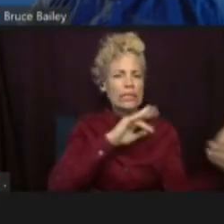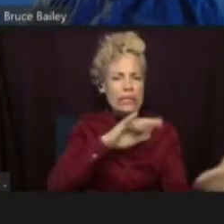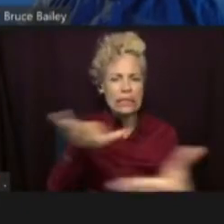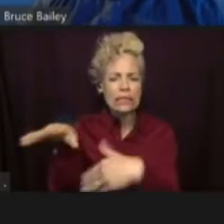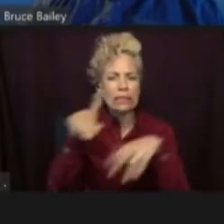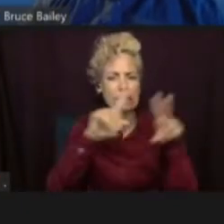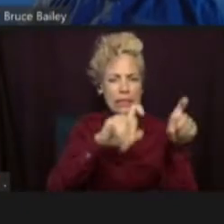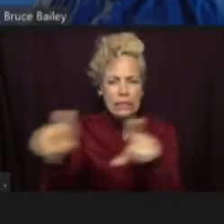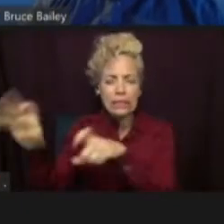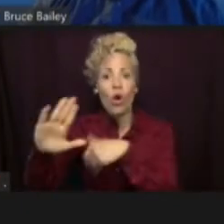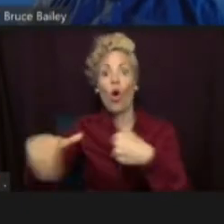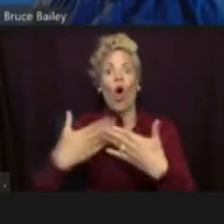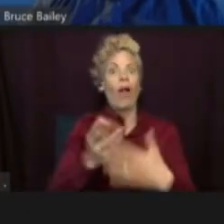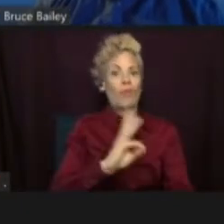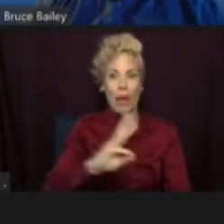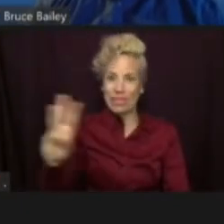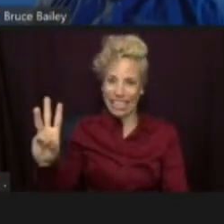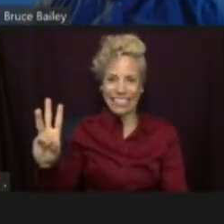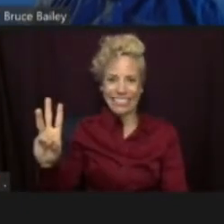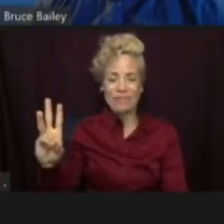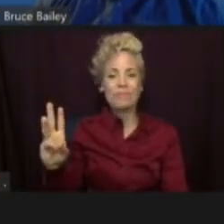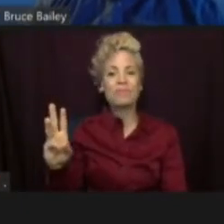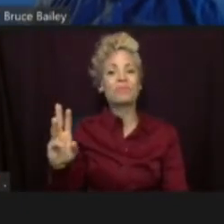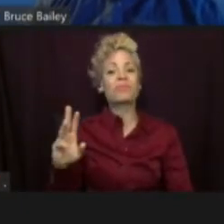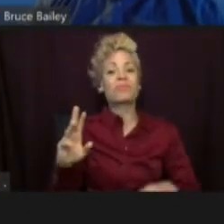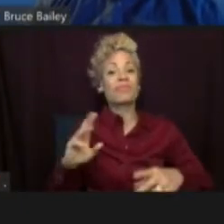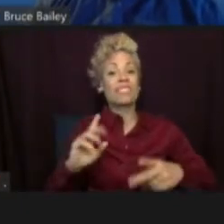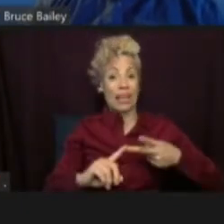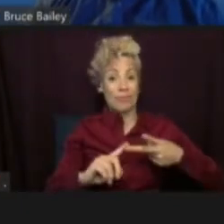Secondly, they have to submit a report to Congress